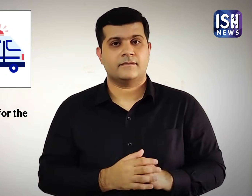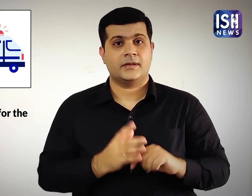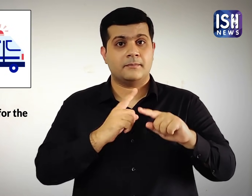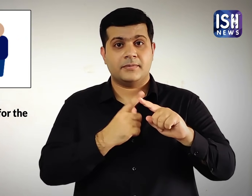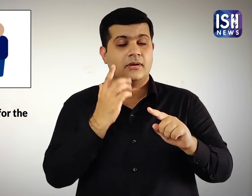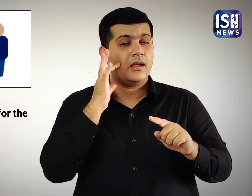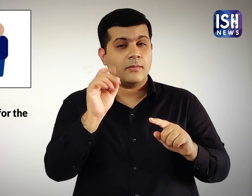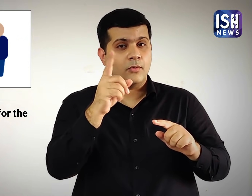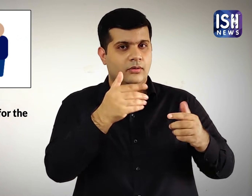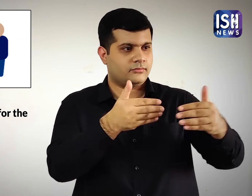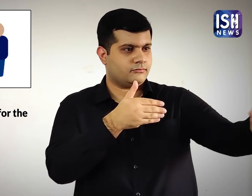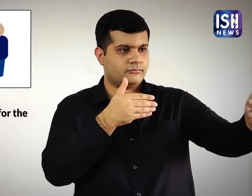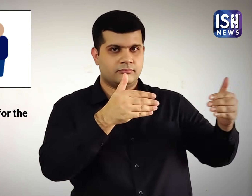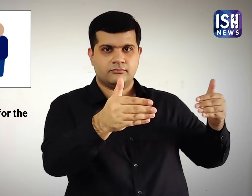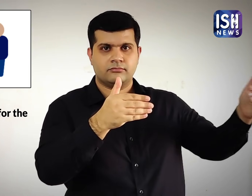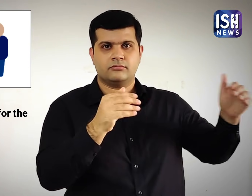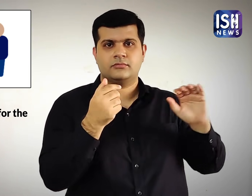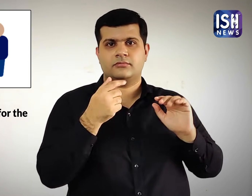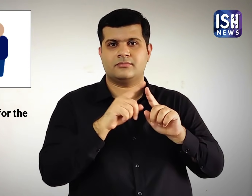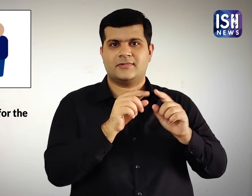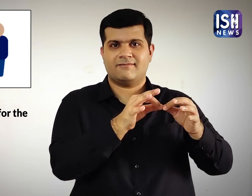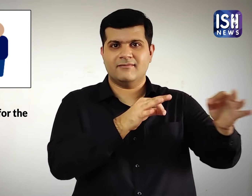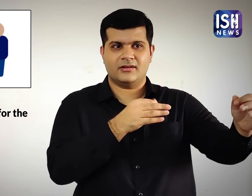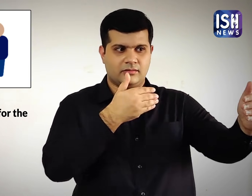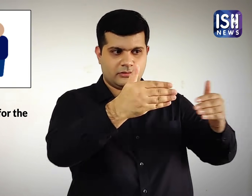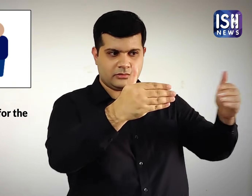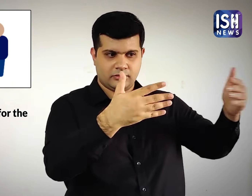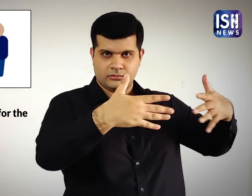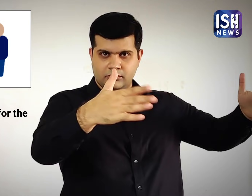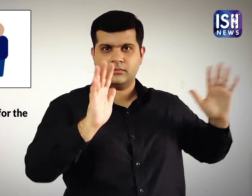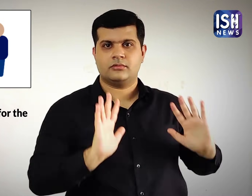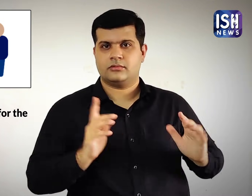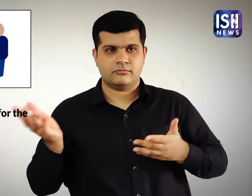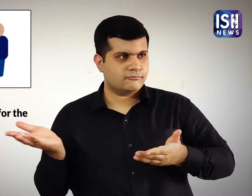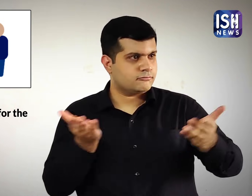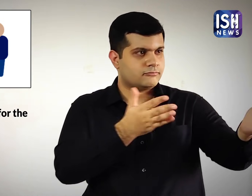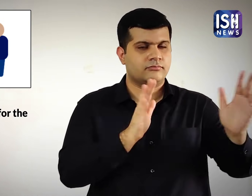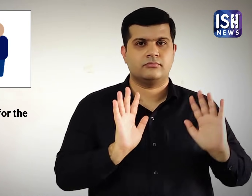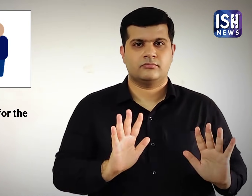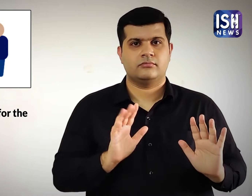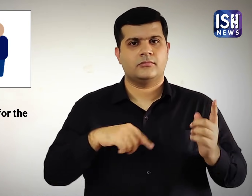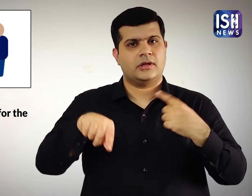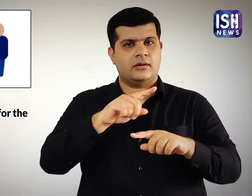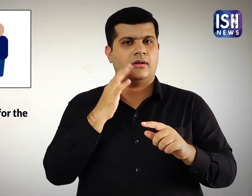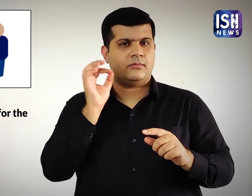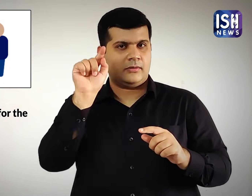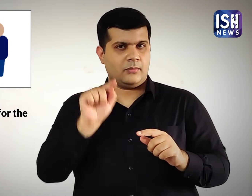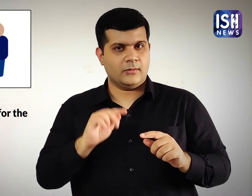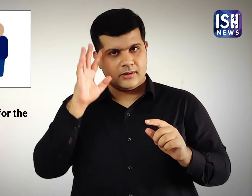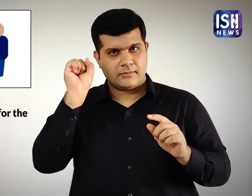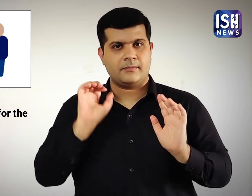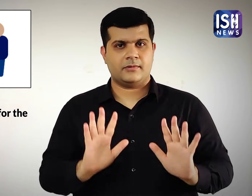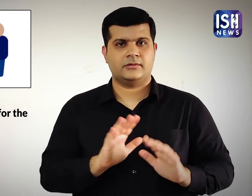Social distancing is the most imperative. These are the important points to remember.